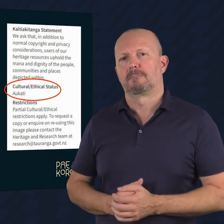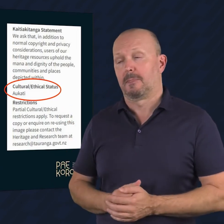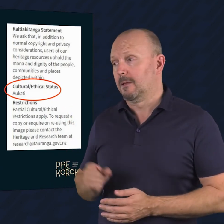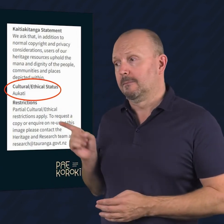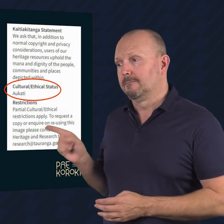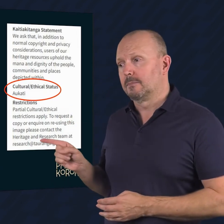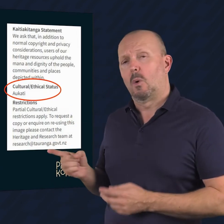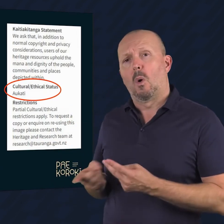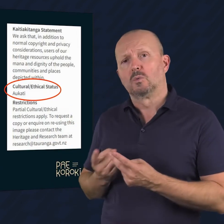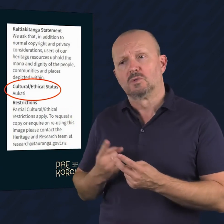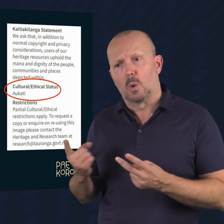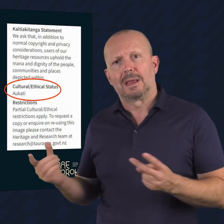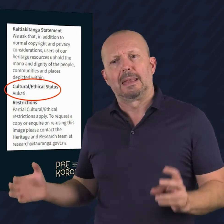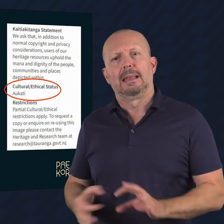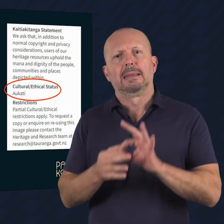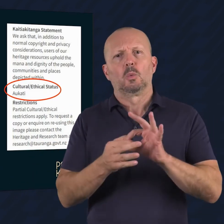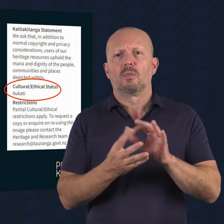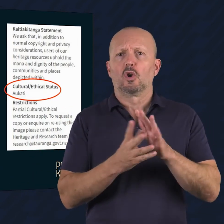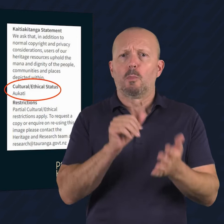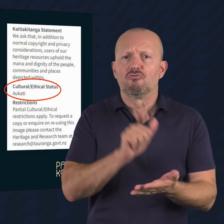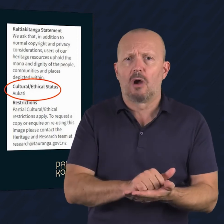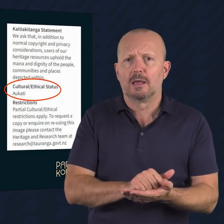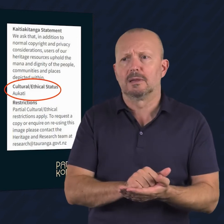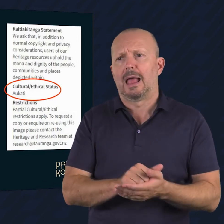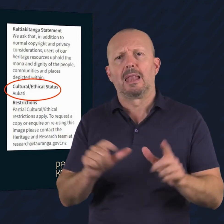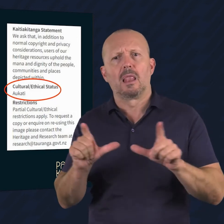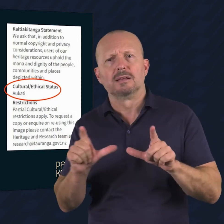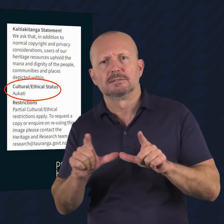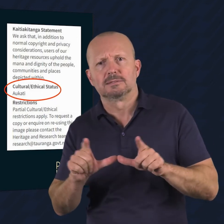the copyright and licencing fields, as well as any handling restrictions.